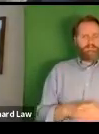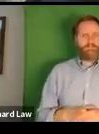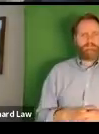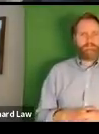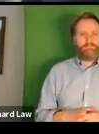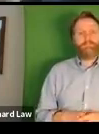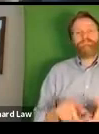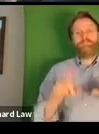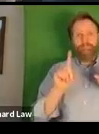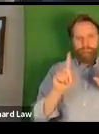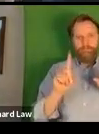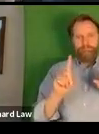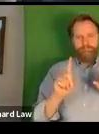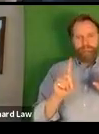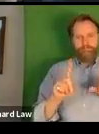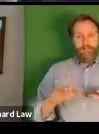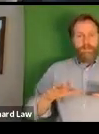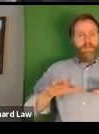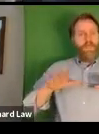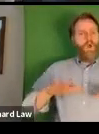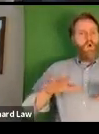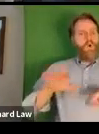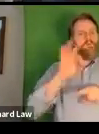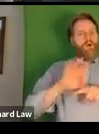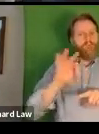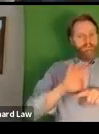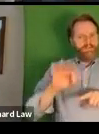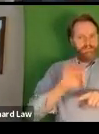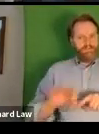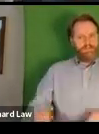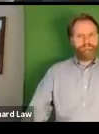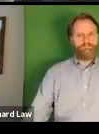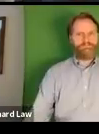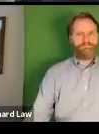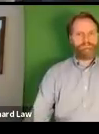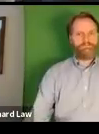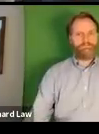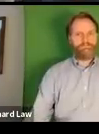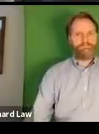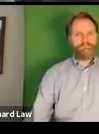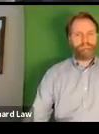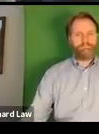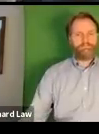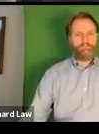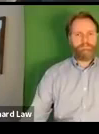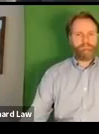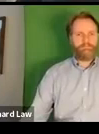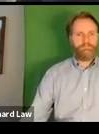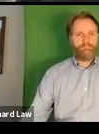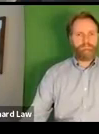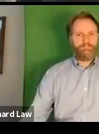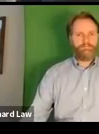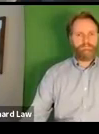office is that the Director General's will be and Directorate level will be